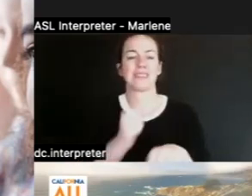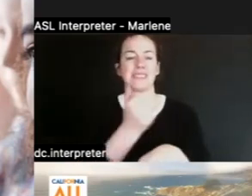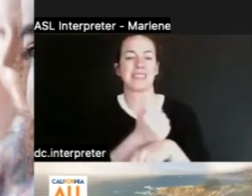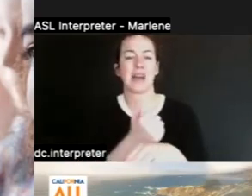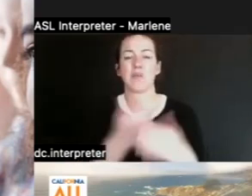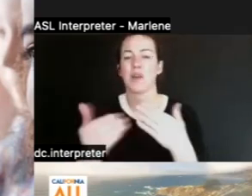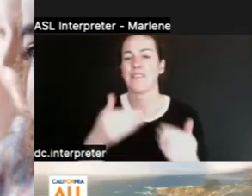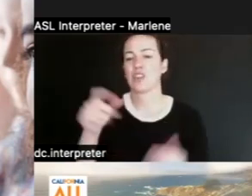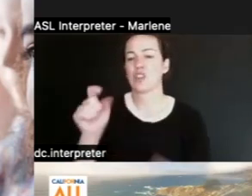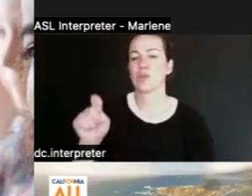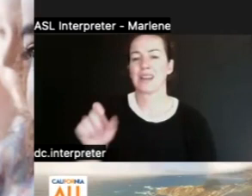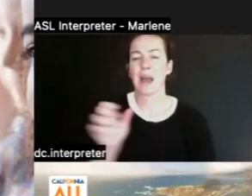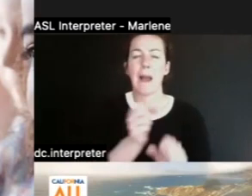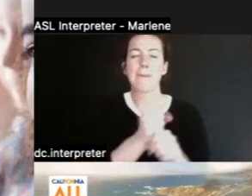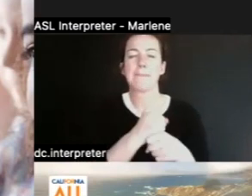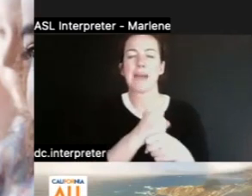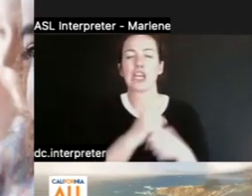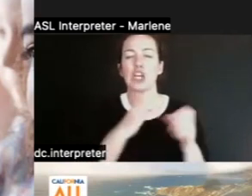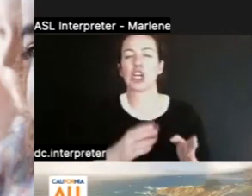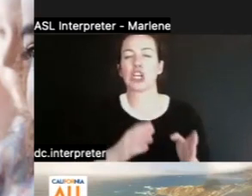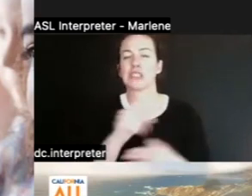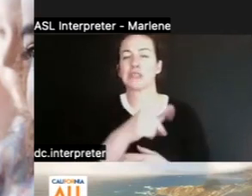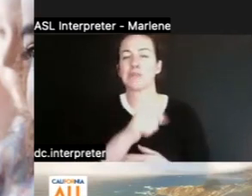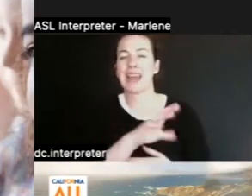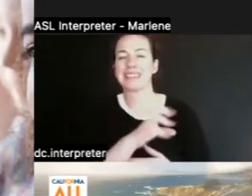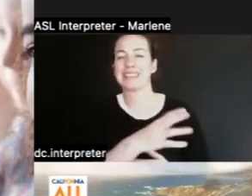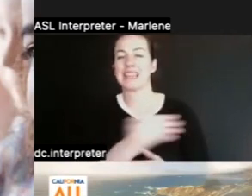want, so there's a makerspace, but there's also a service space where you can do distance education